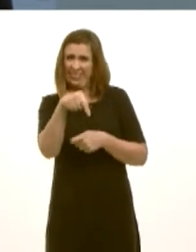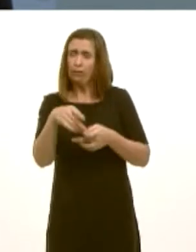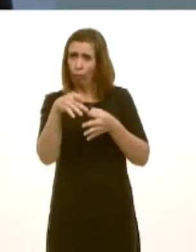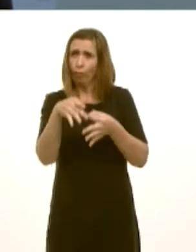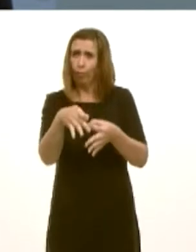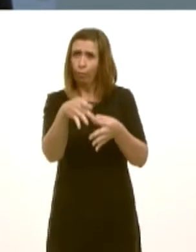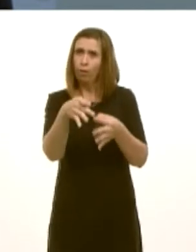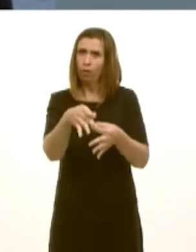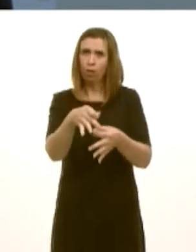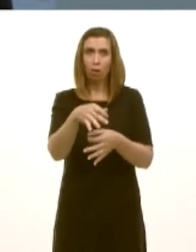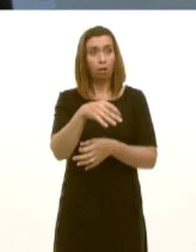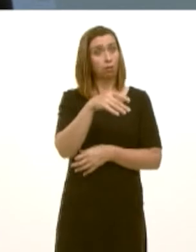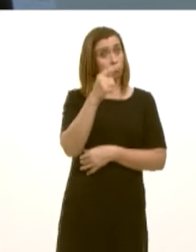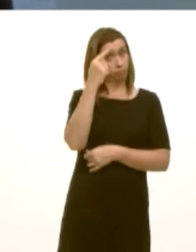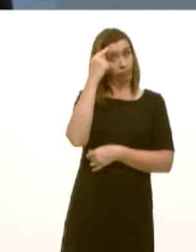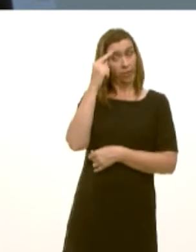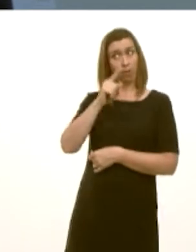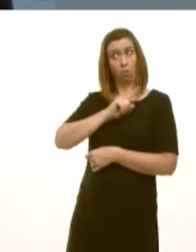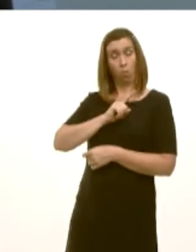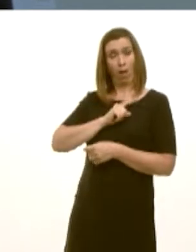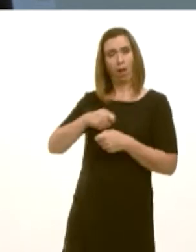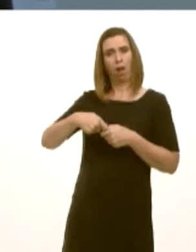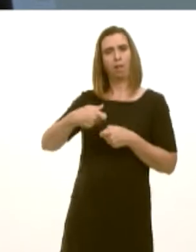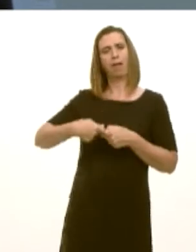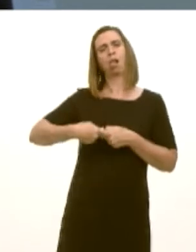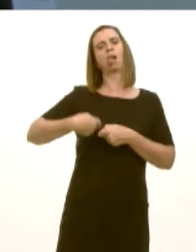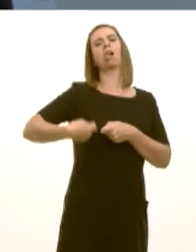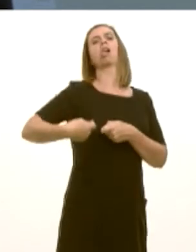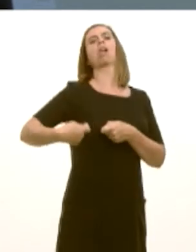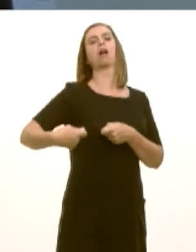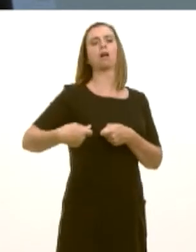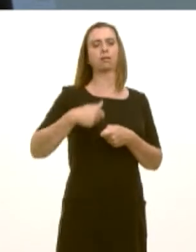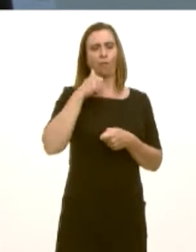been unduly slow in coming forward and addressing any concerns that might have been put to them?